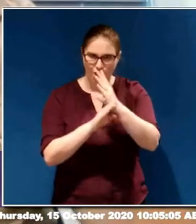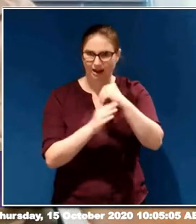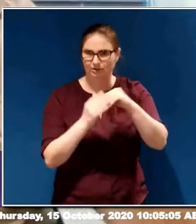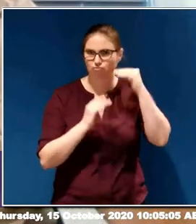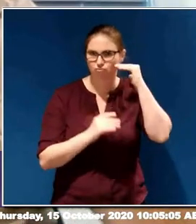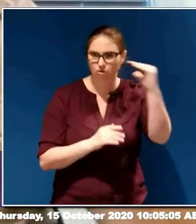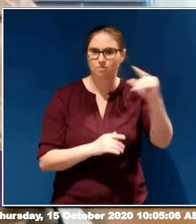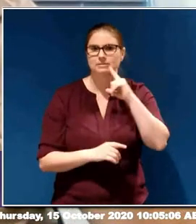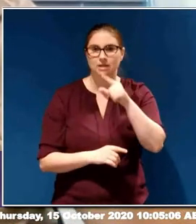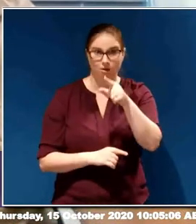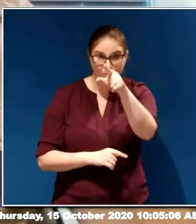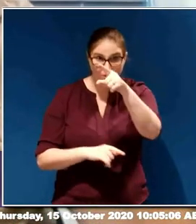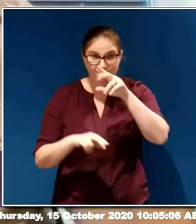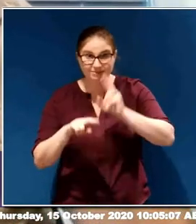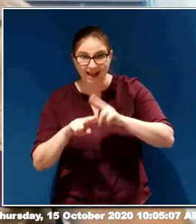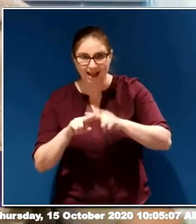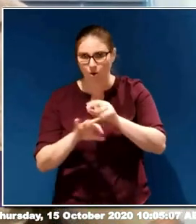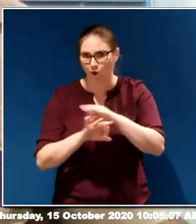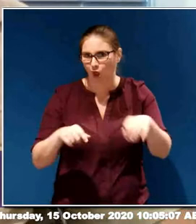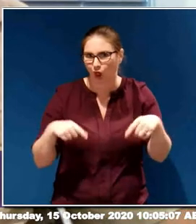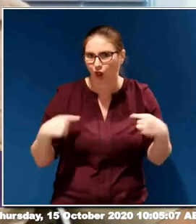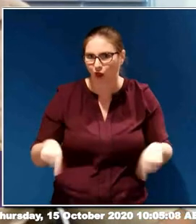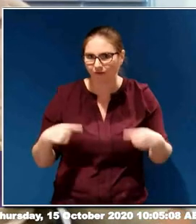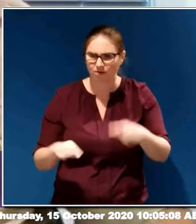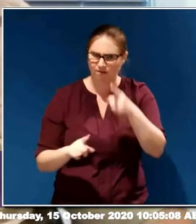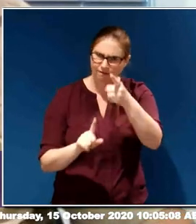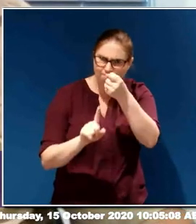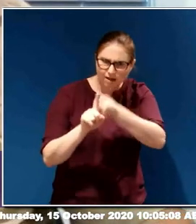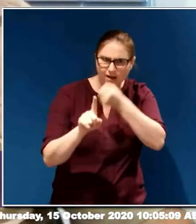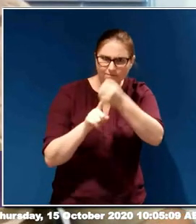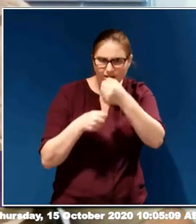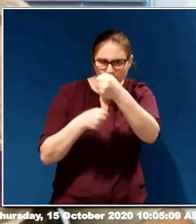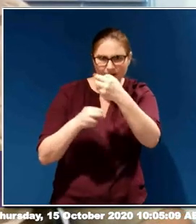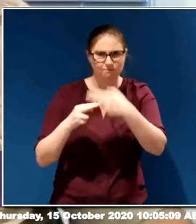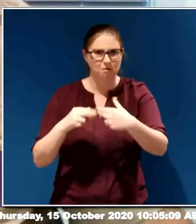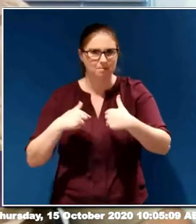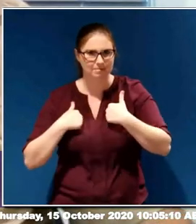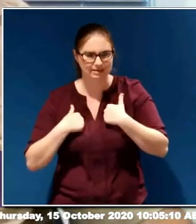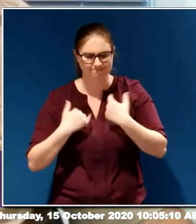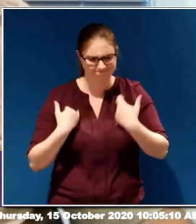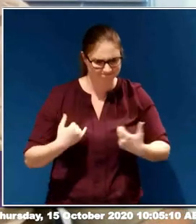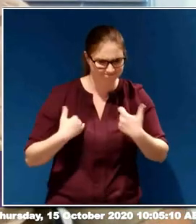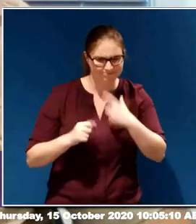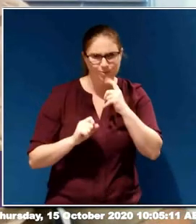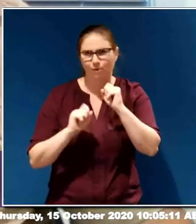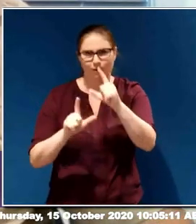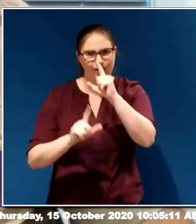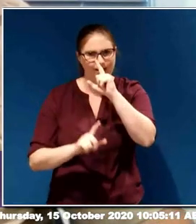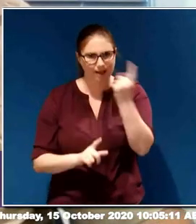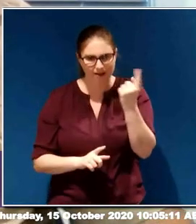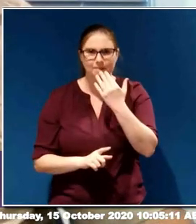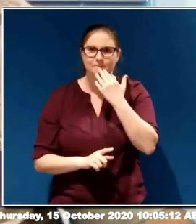You're there fighting for me and I'm too unwell to go. You're there to let people know I've been wronged and that it's ruined me,